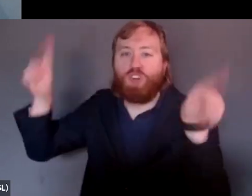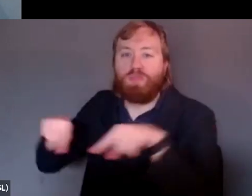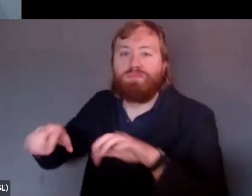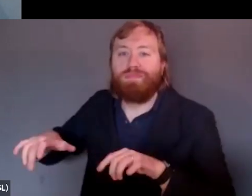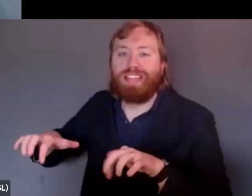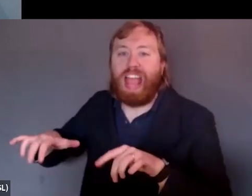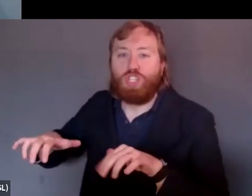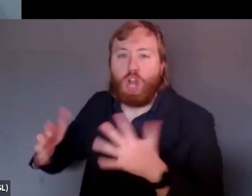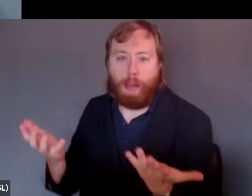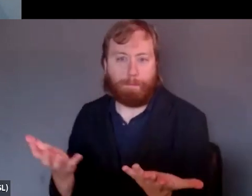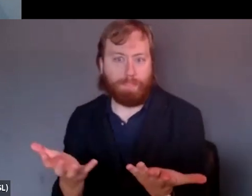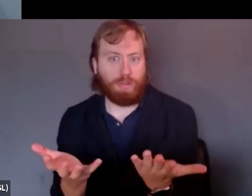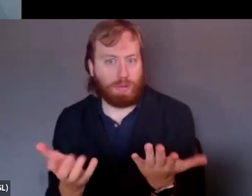Kevin, do you want to speak to that?